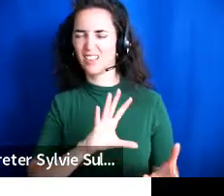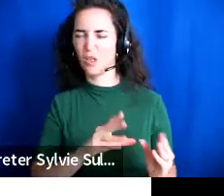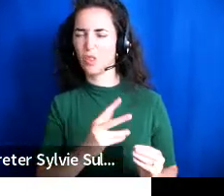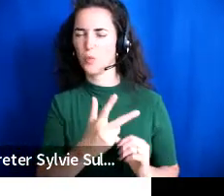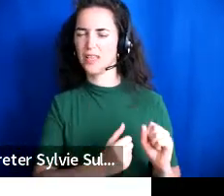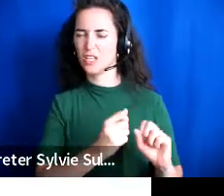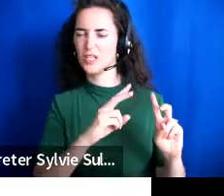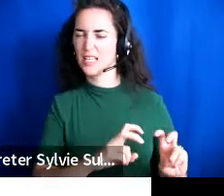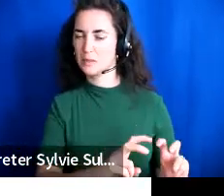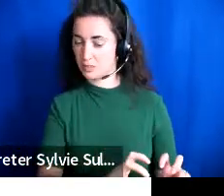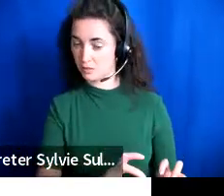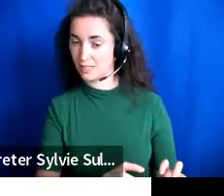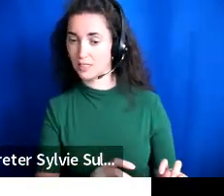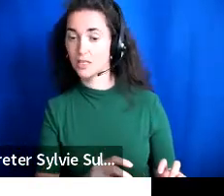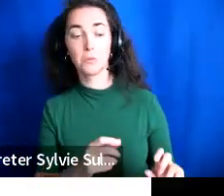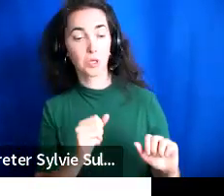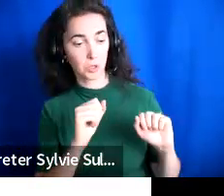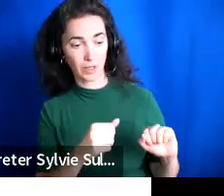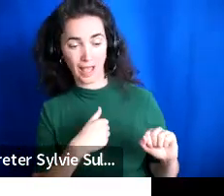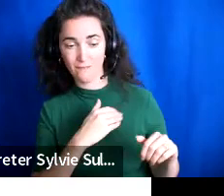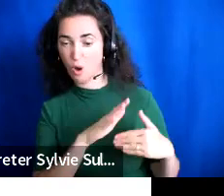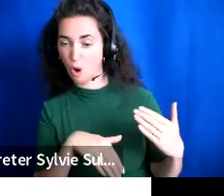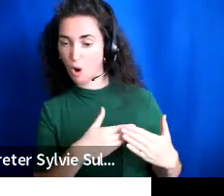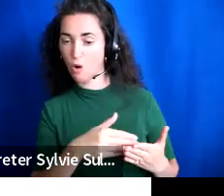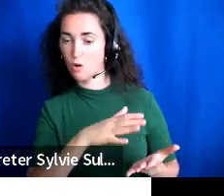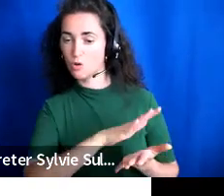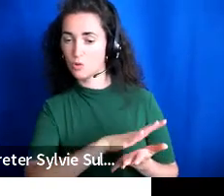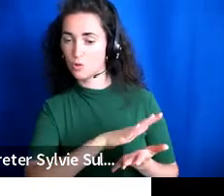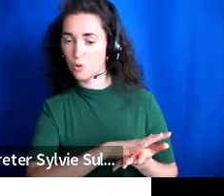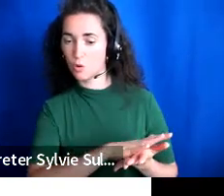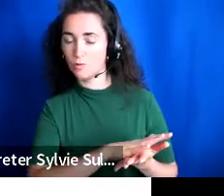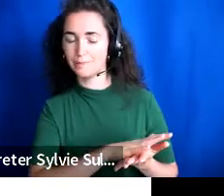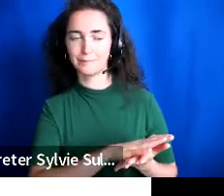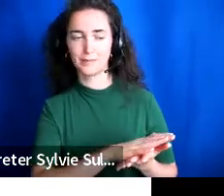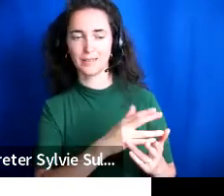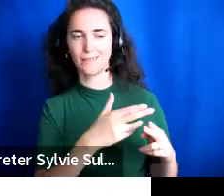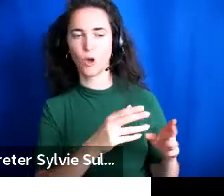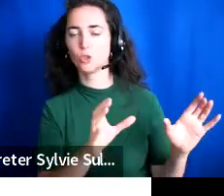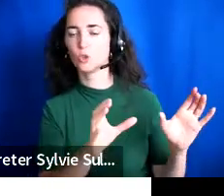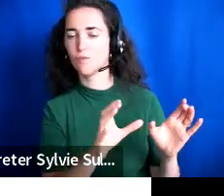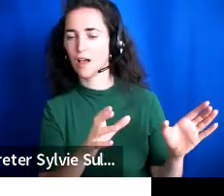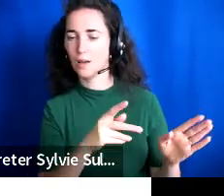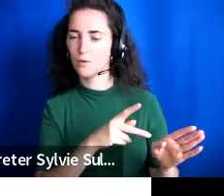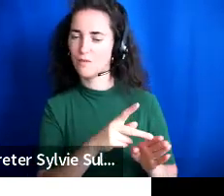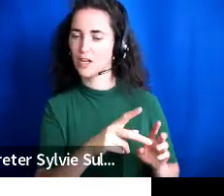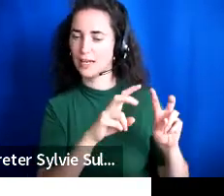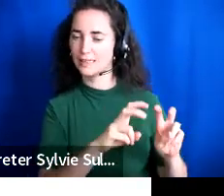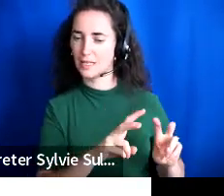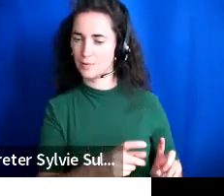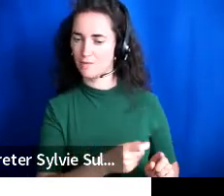Done but it they could have all of those certified professional assessments that should be done.